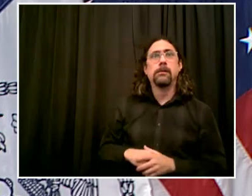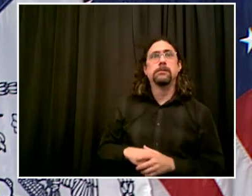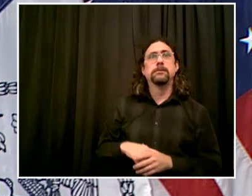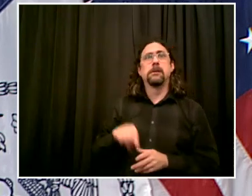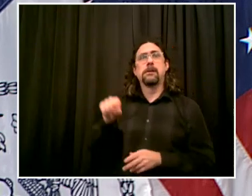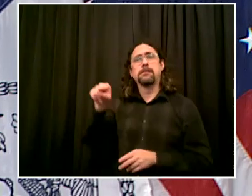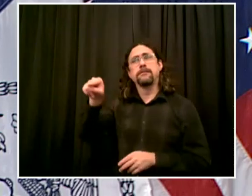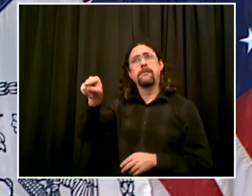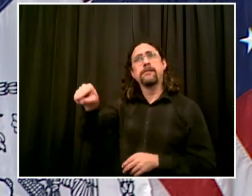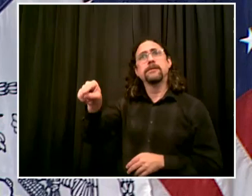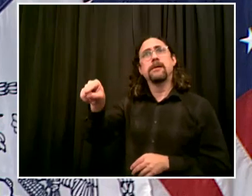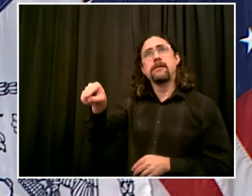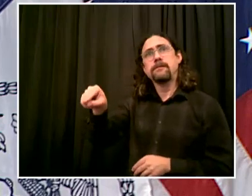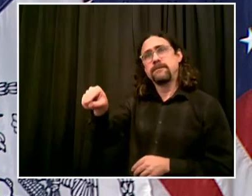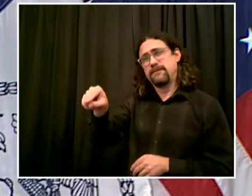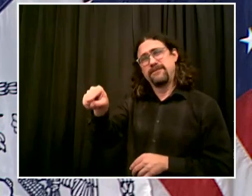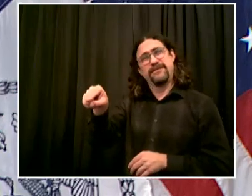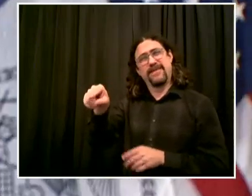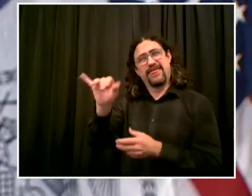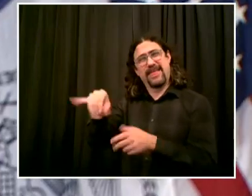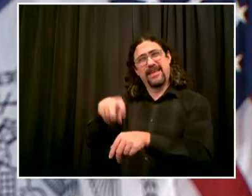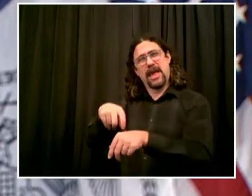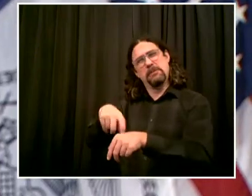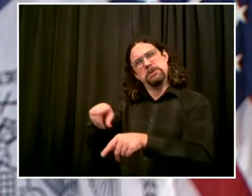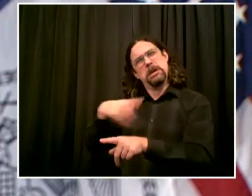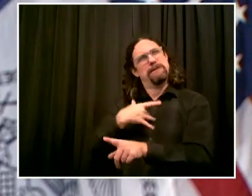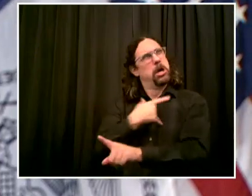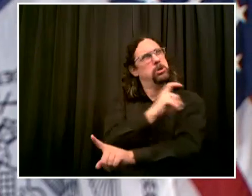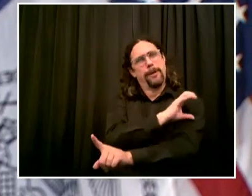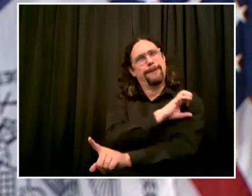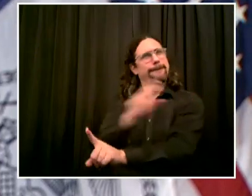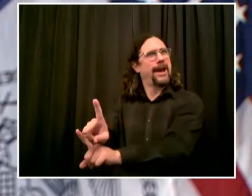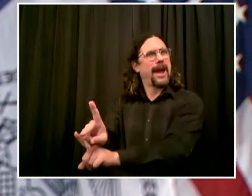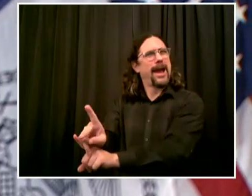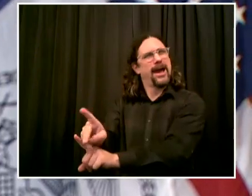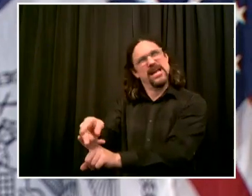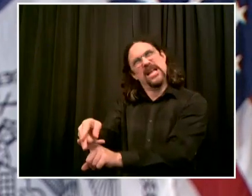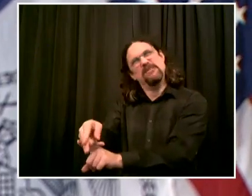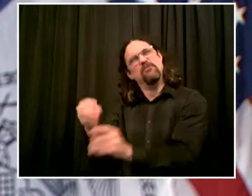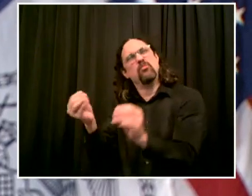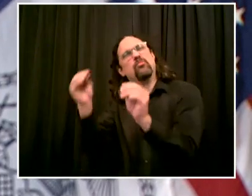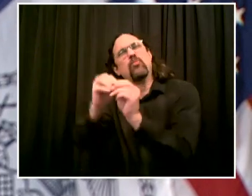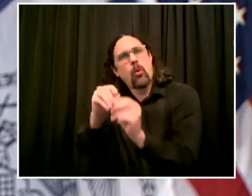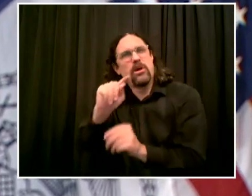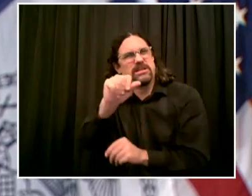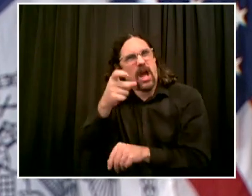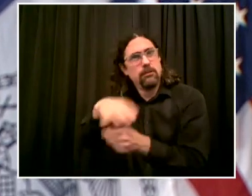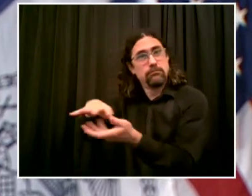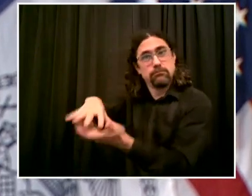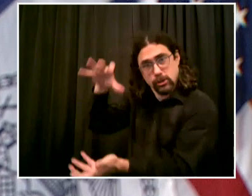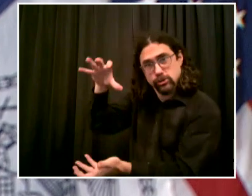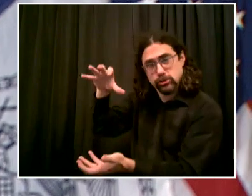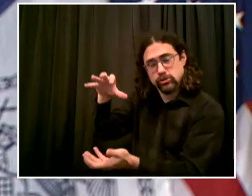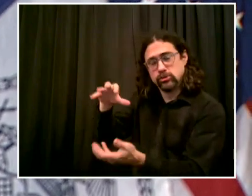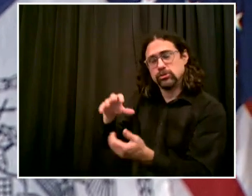WEALY THTRULY PAY TIHER FAIR SHARE AND A COUNTRY CAN INVEST IN ITS PEOPLE.